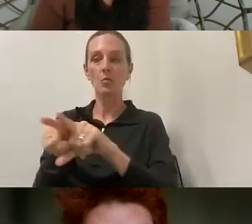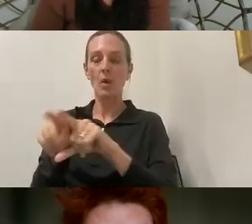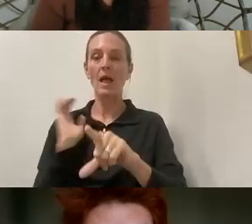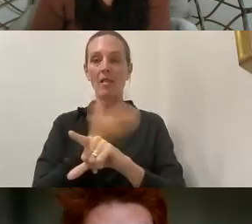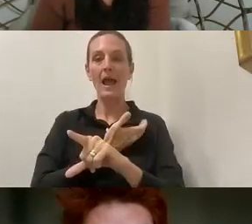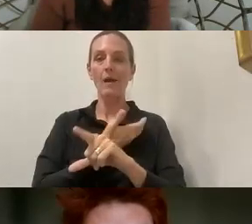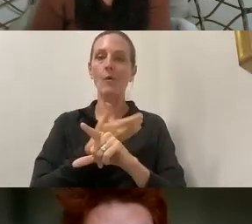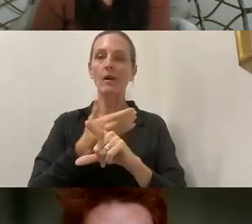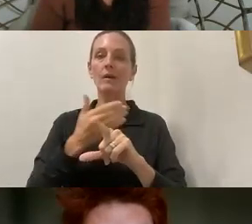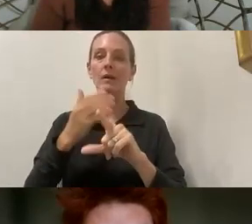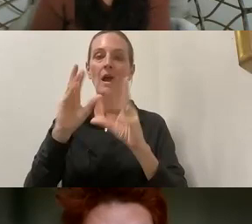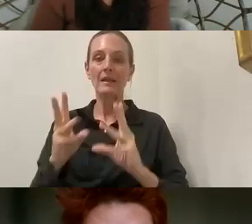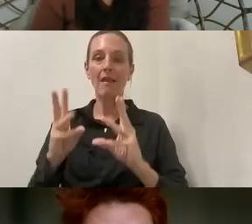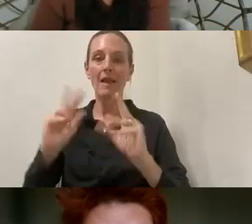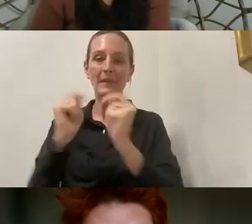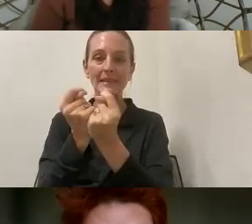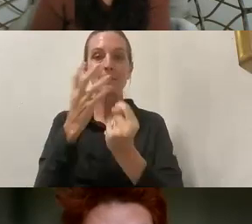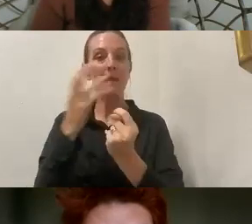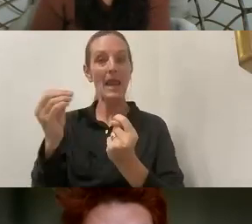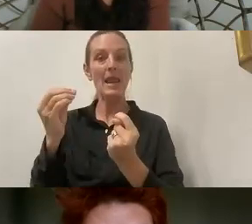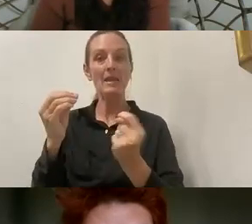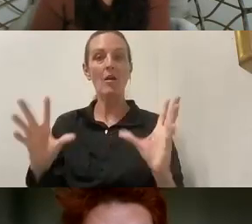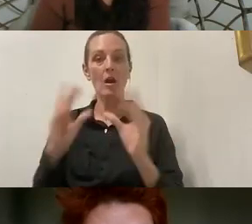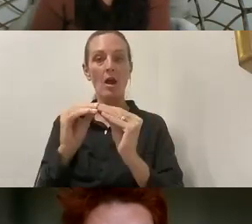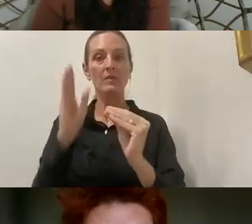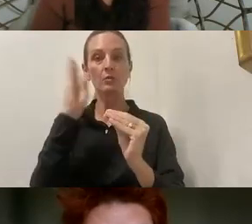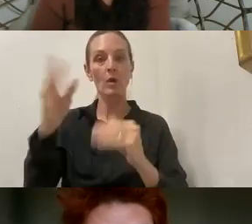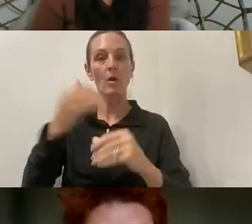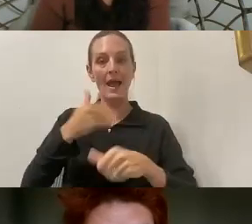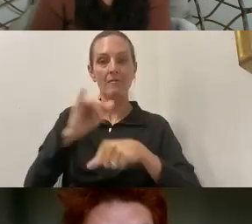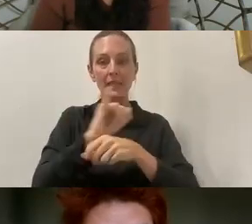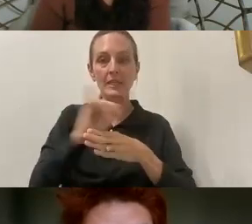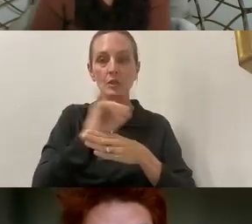And a conference that's coming up that will bring the interns and youth from Zambia together.